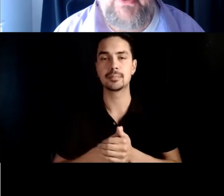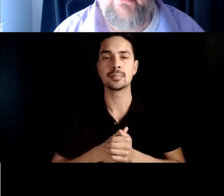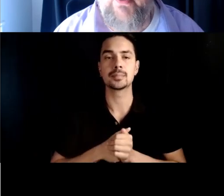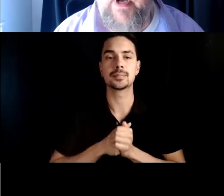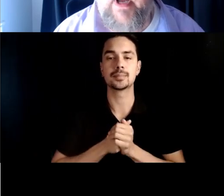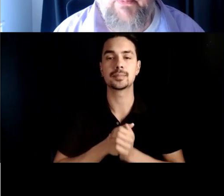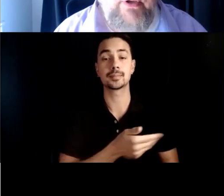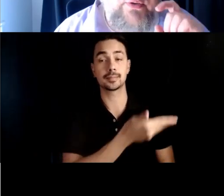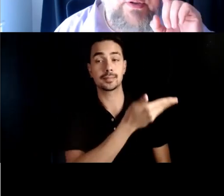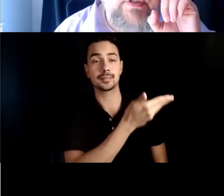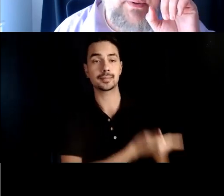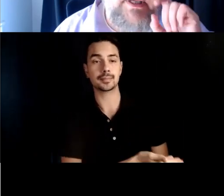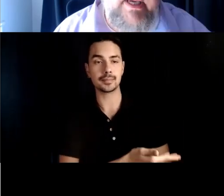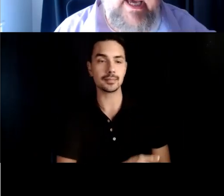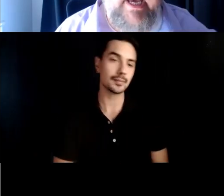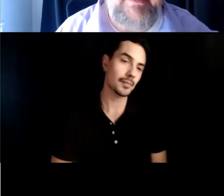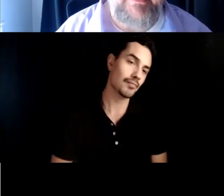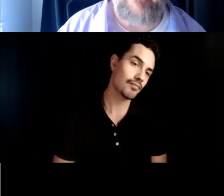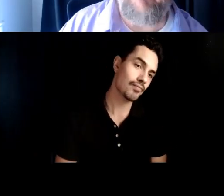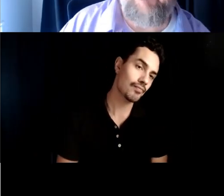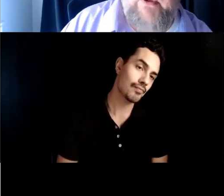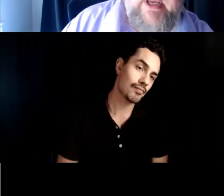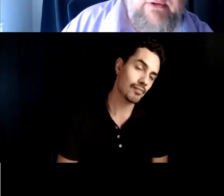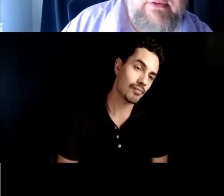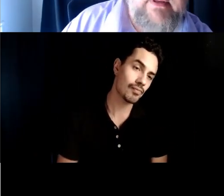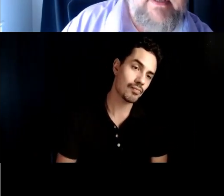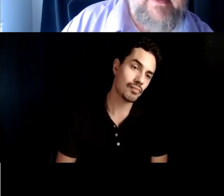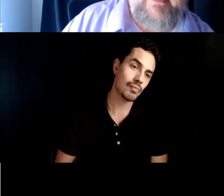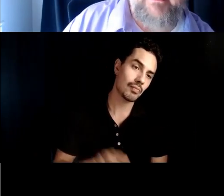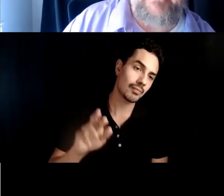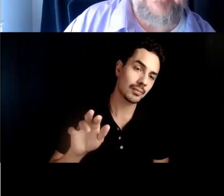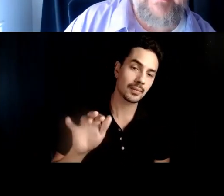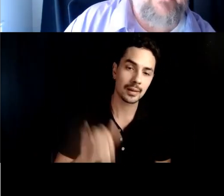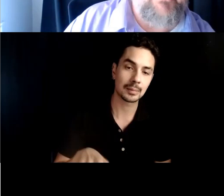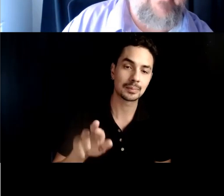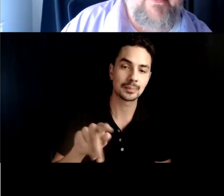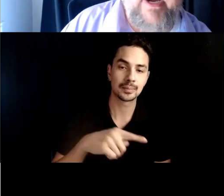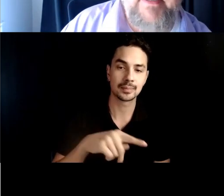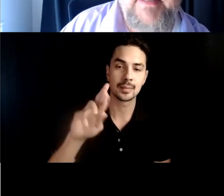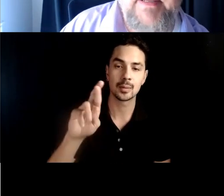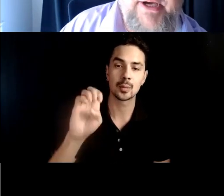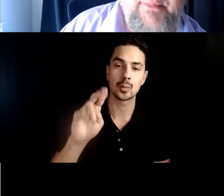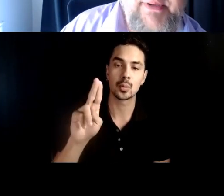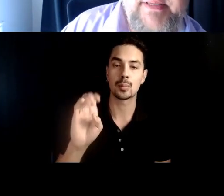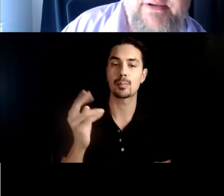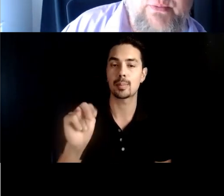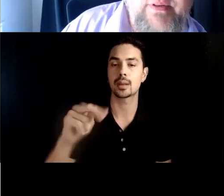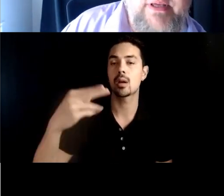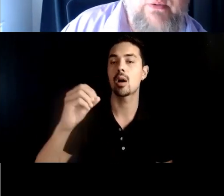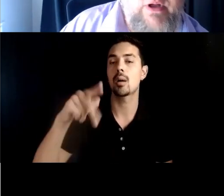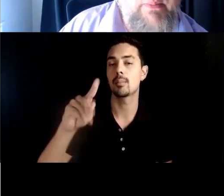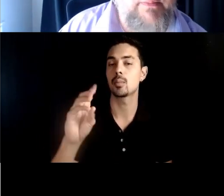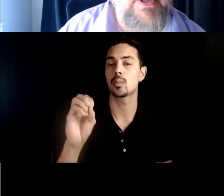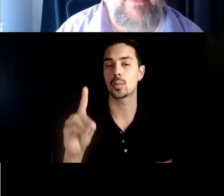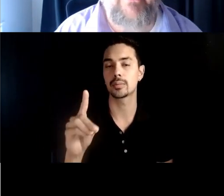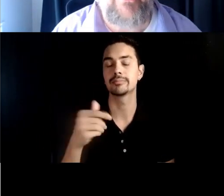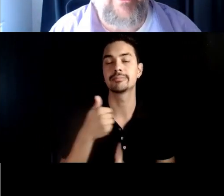So Ruben Hopwood, who used to be at Fenway Health and is now in private practice, he's a really well-published author